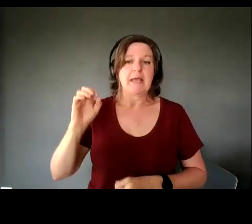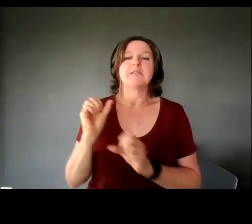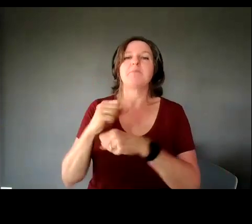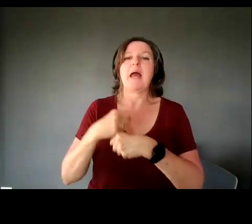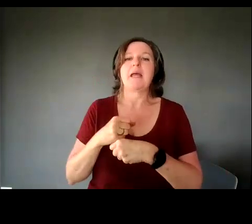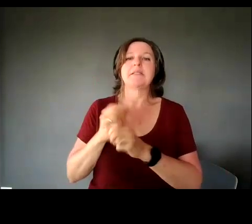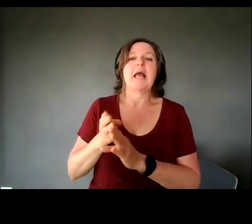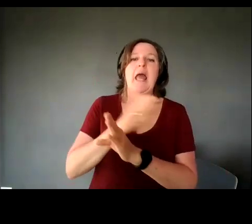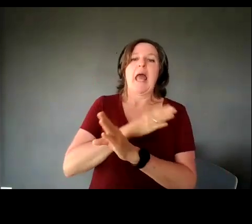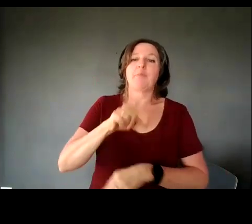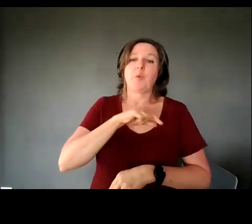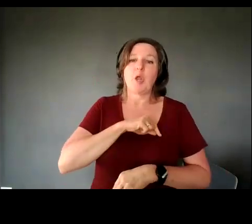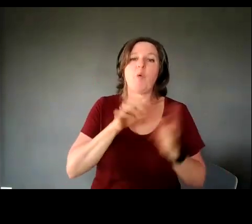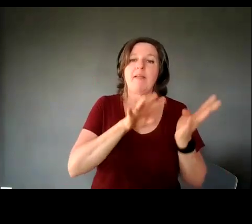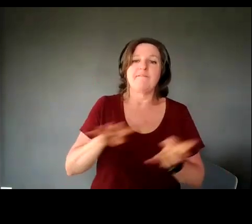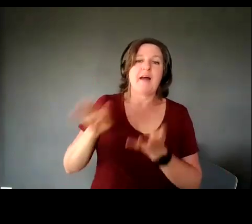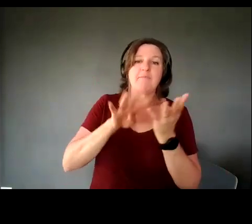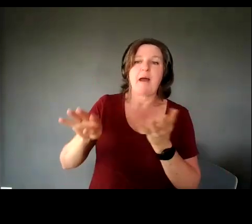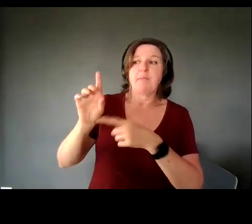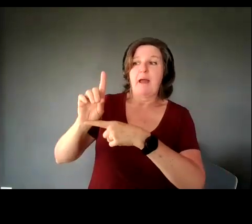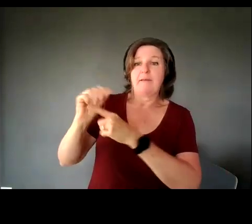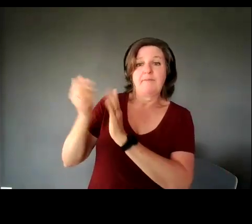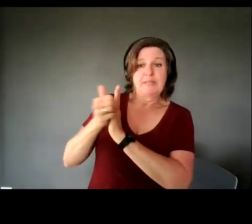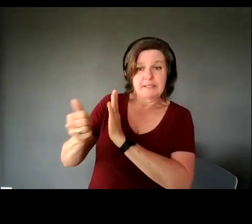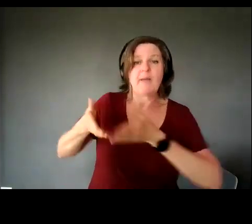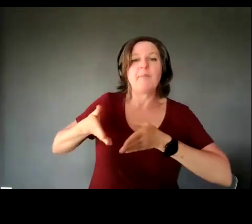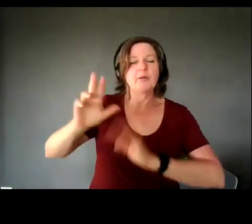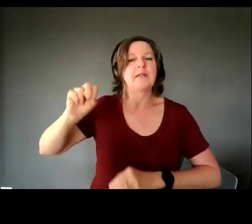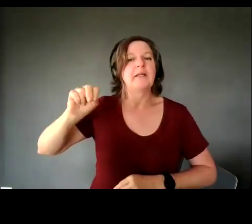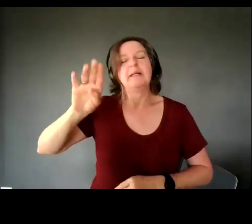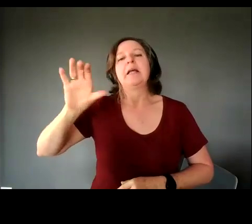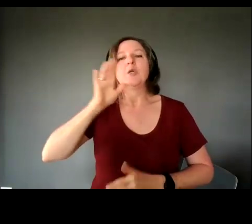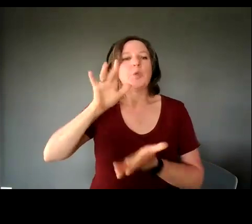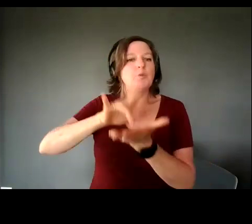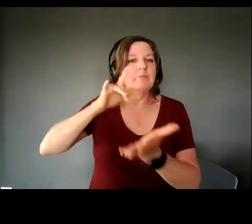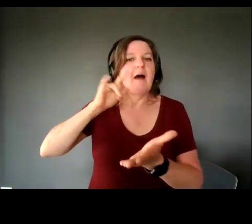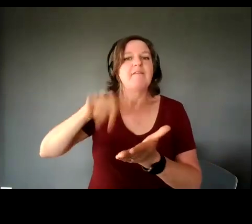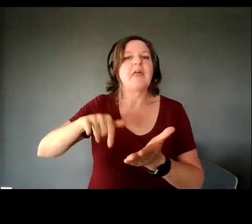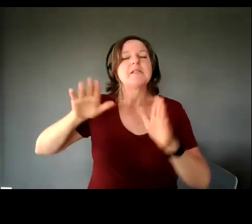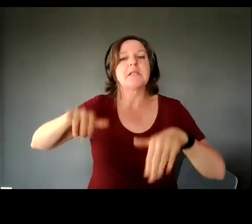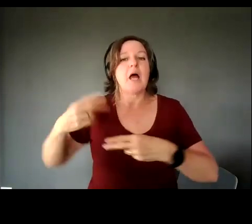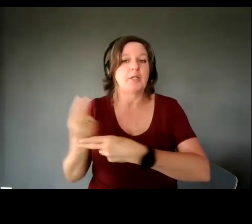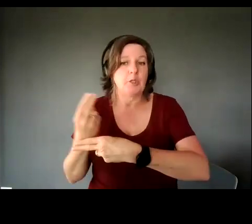talent and allowed NBC to access this untapped and underrepresented workforce.